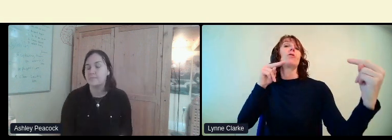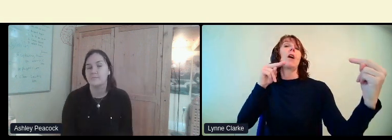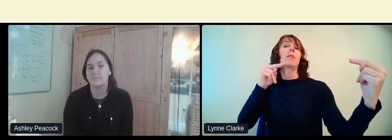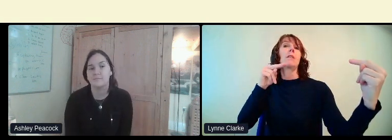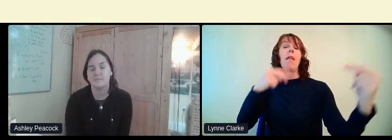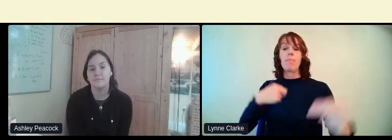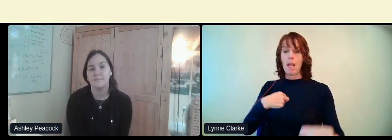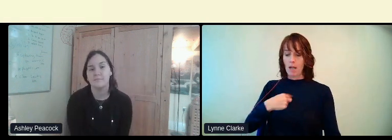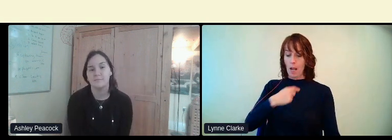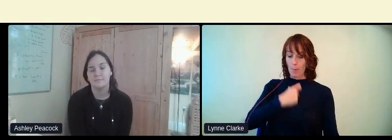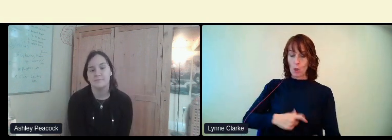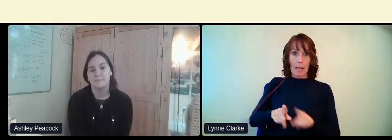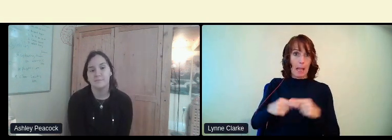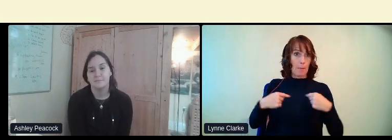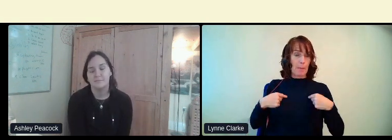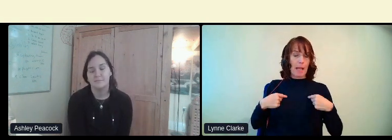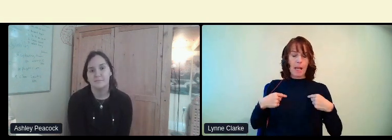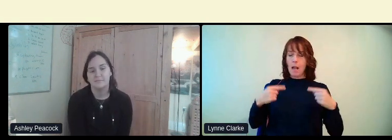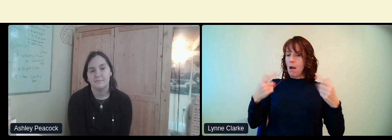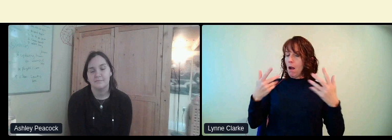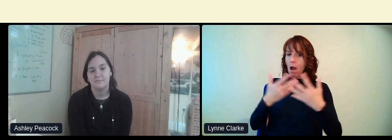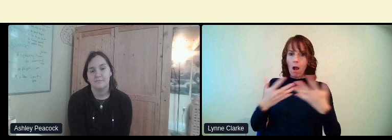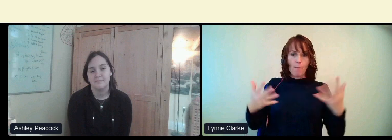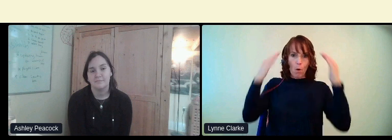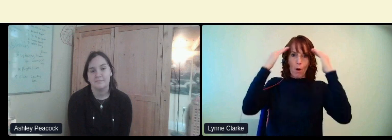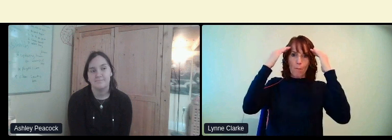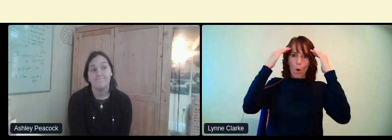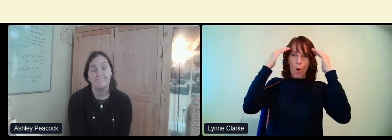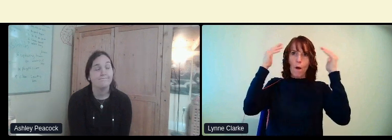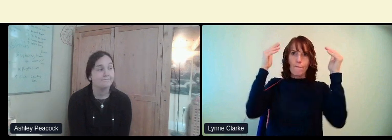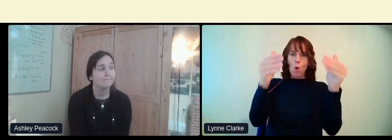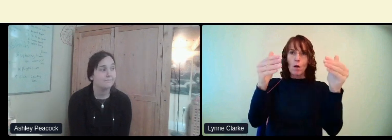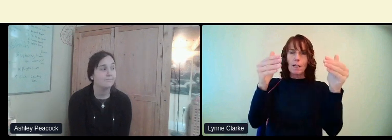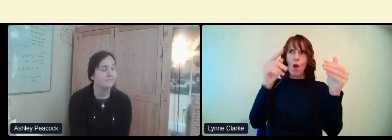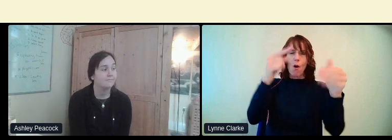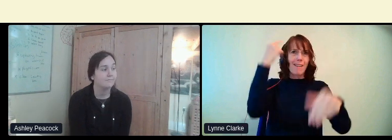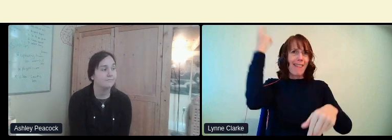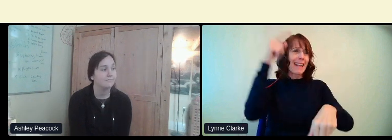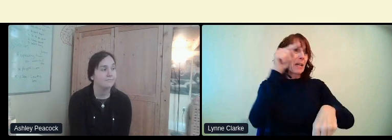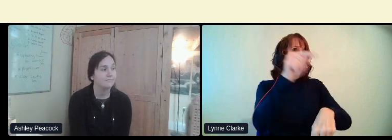a conversation. You're going to get a lot less out of it than if you just accept the way that